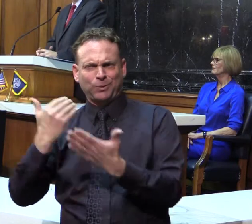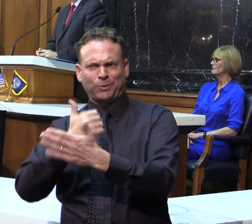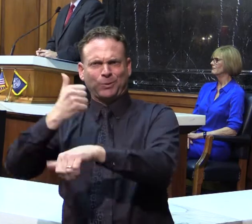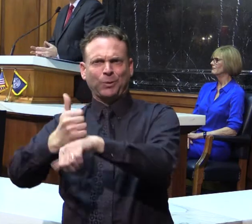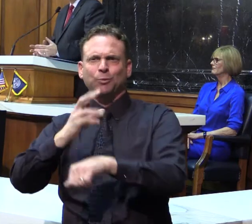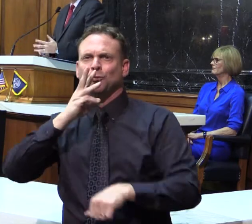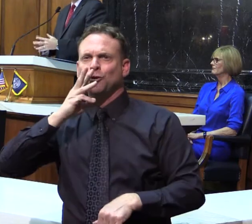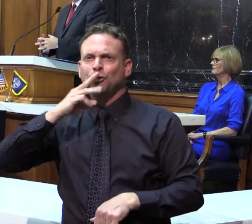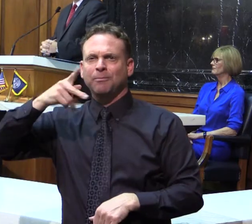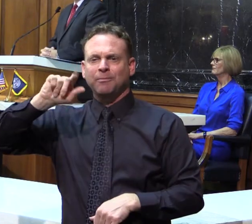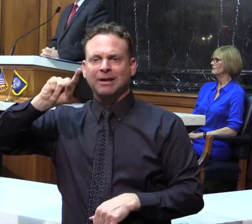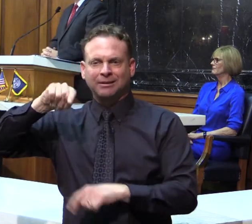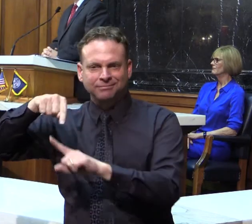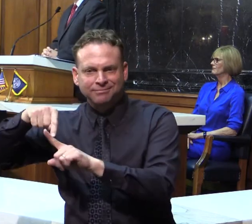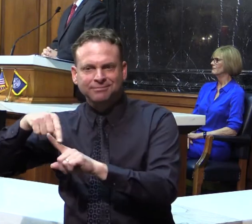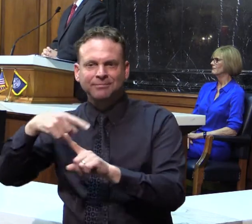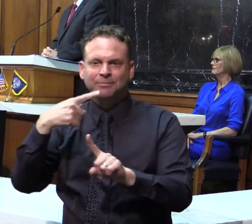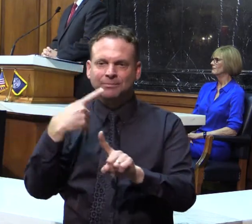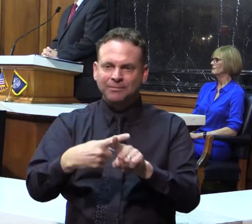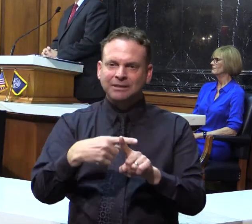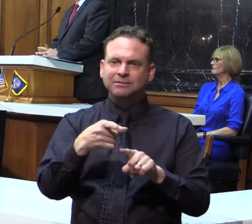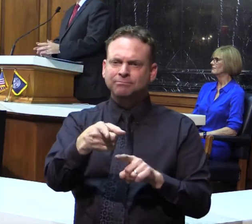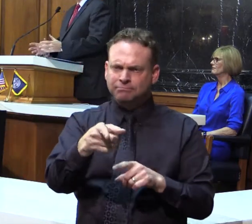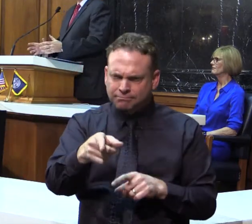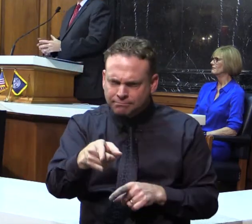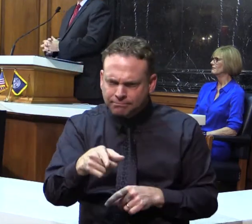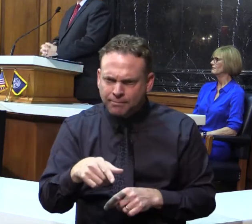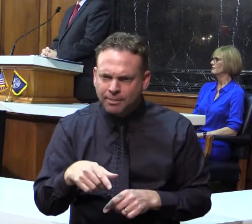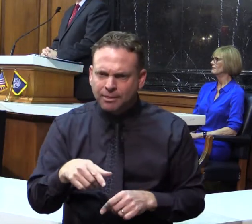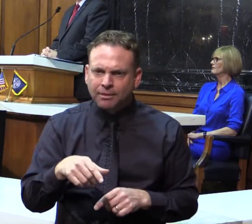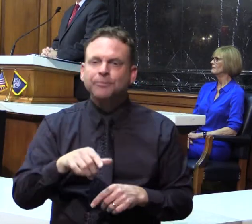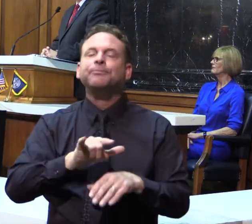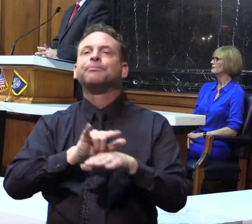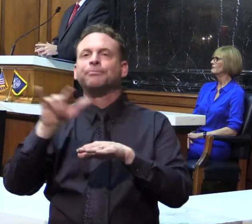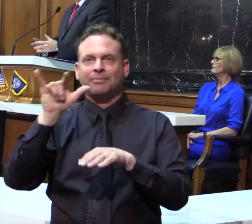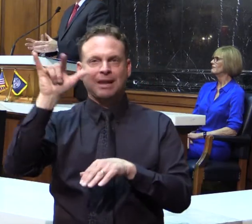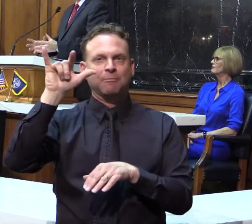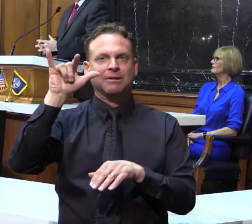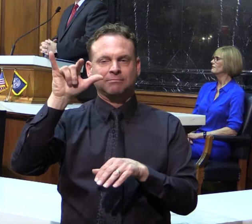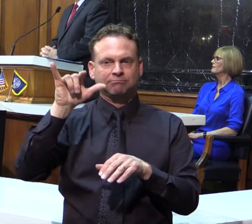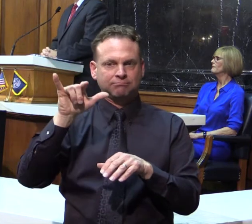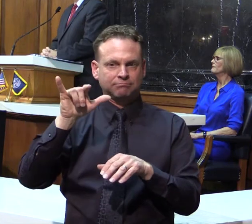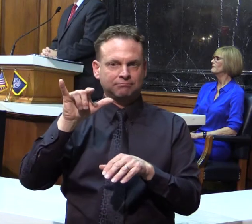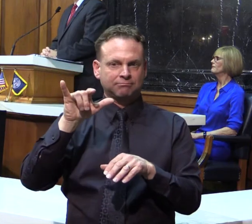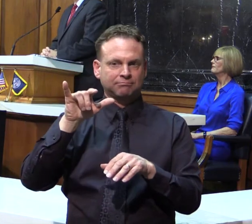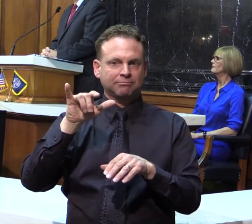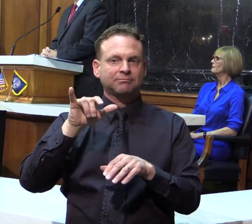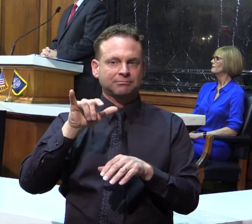and Evansville to strengthen Indiana’s connection with markets throughout the country and the world.